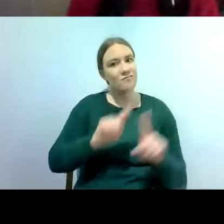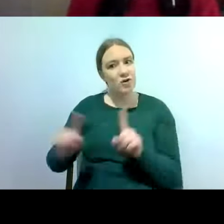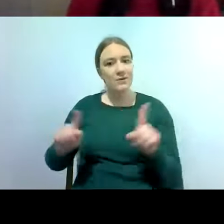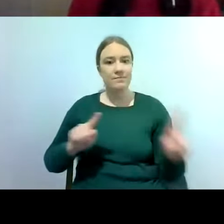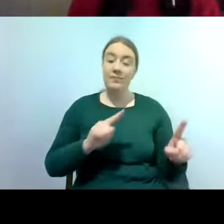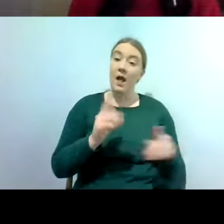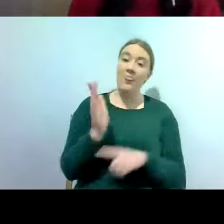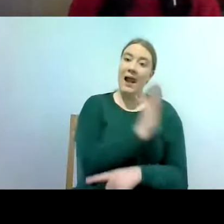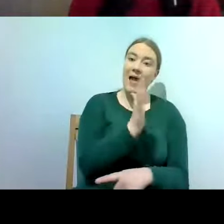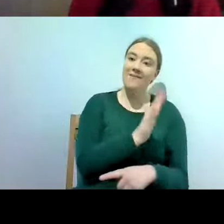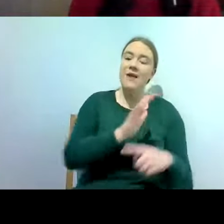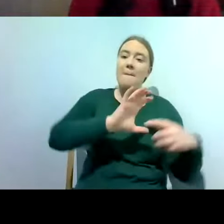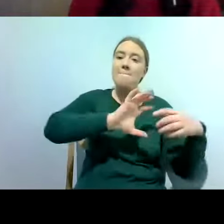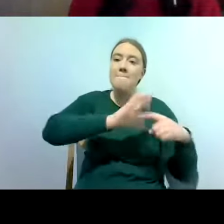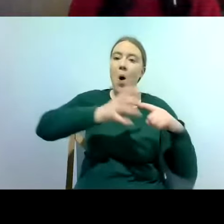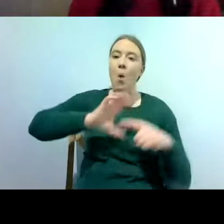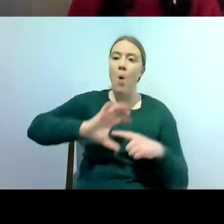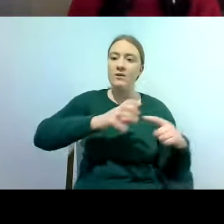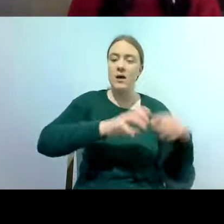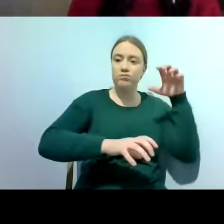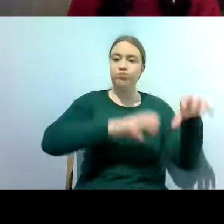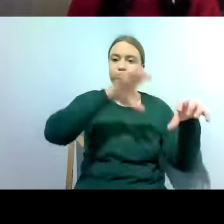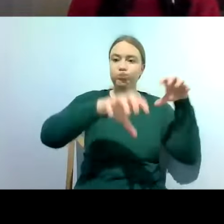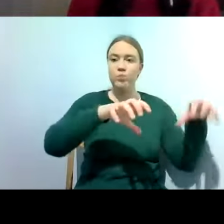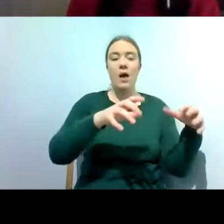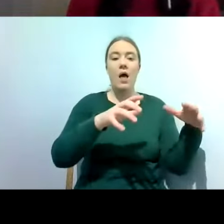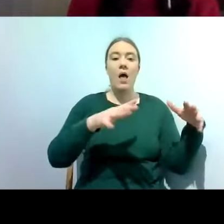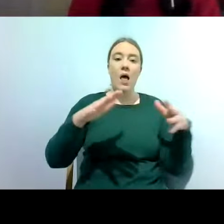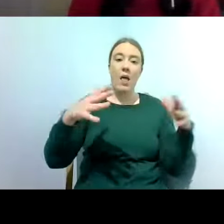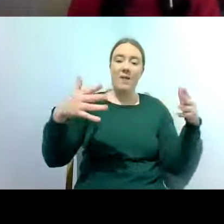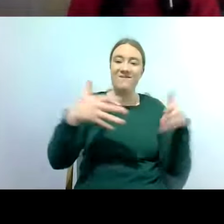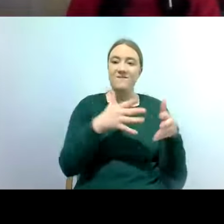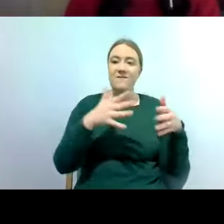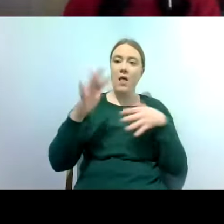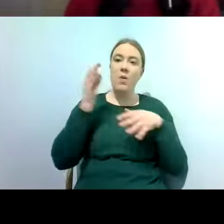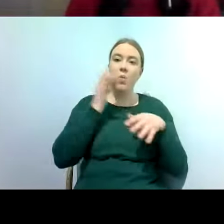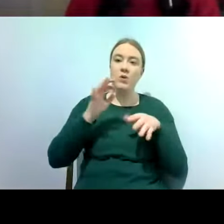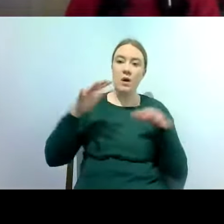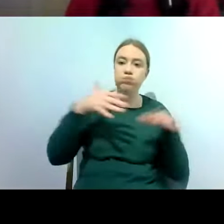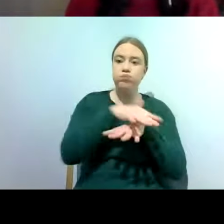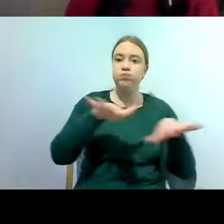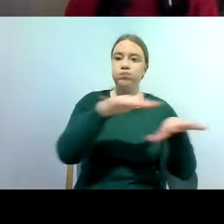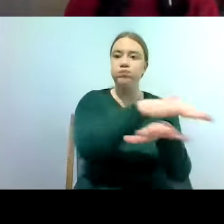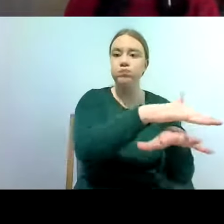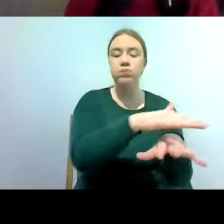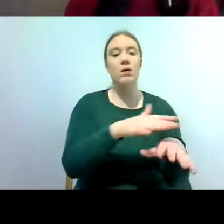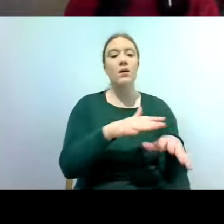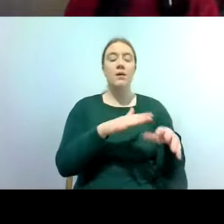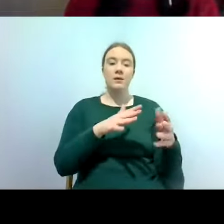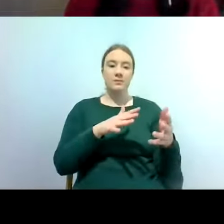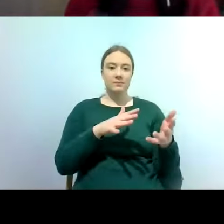and quite variable flow across the width and that concrete strip at the bottom is a fish pass